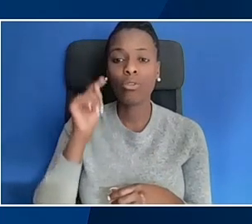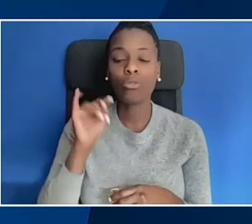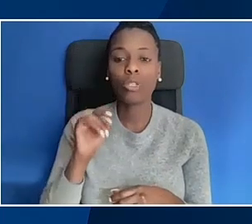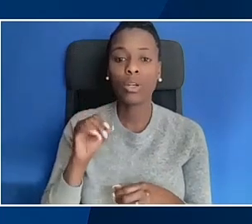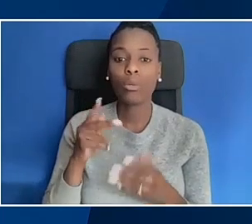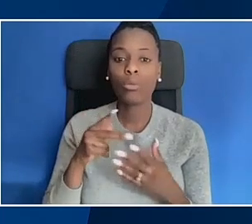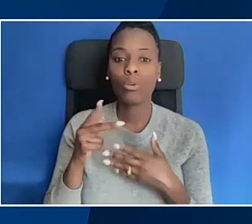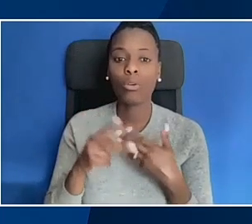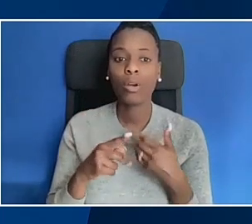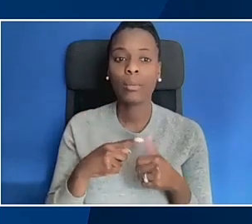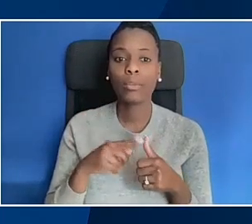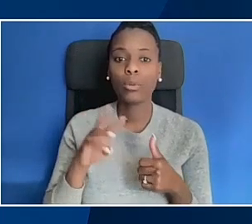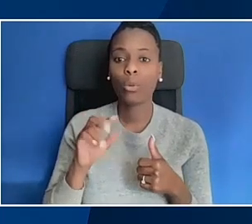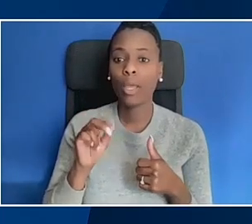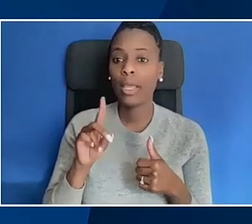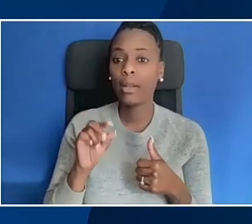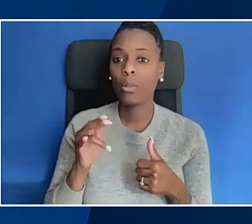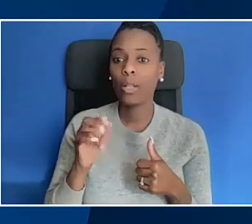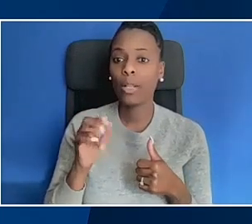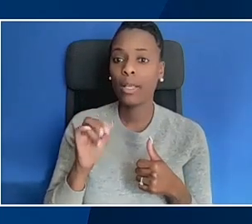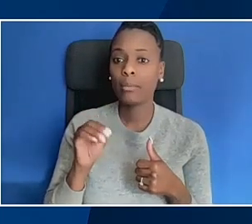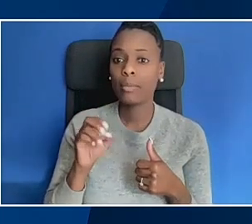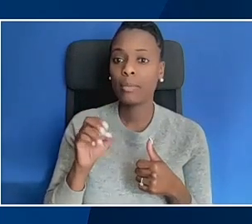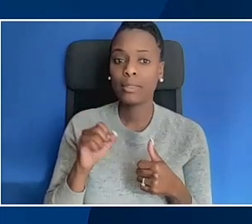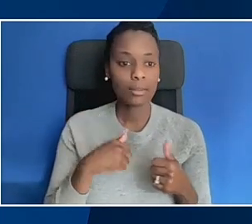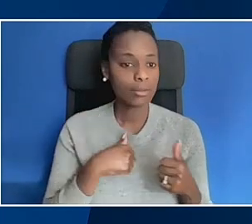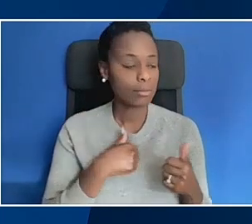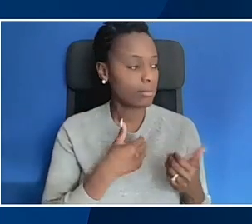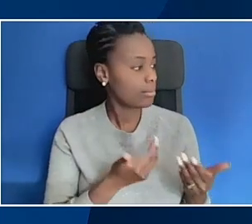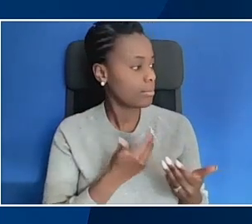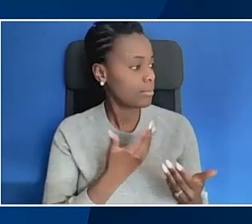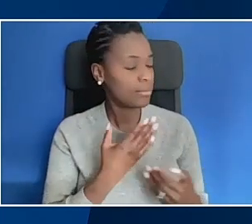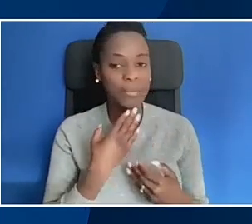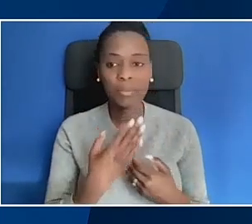Here. Good morning, Wade. Good morning. And representing our institutions of higher